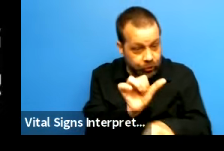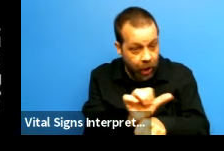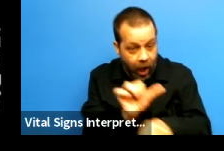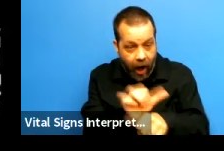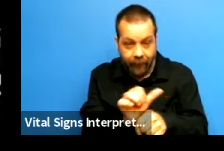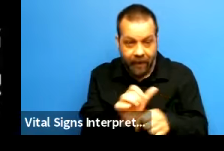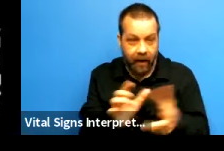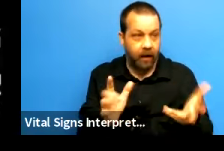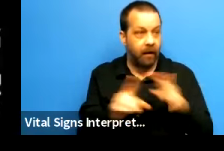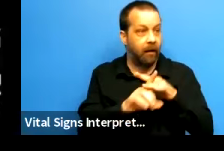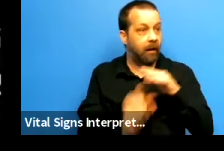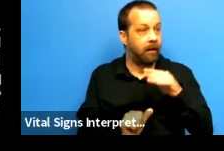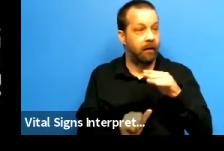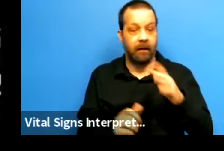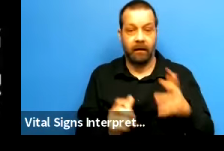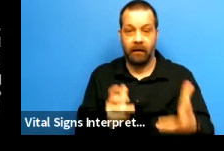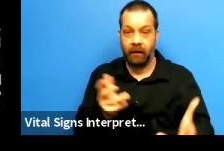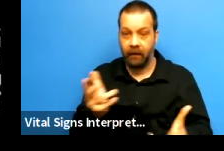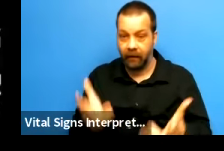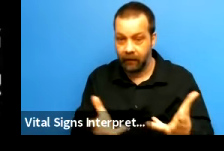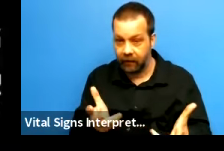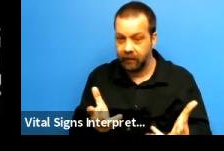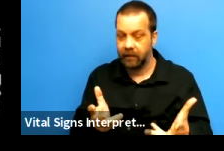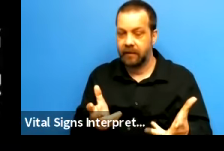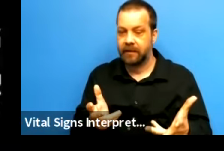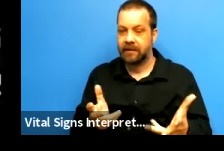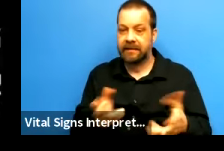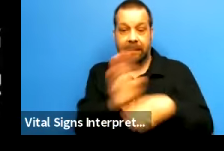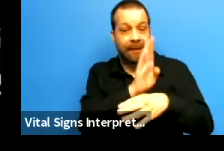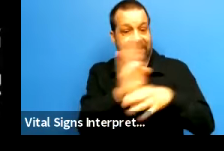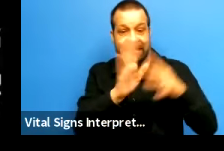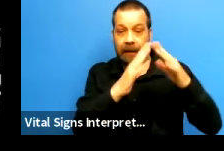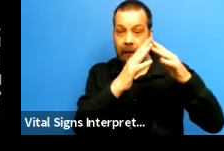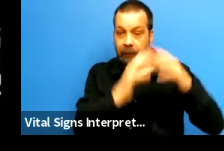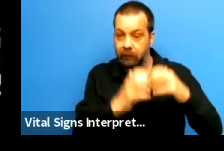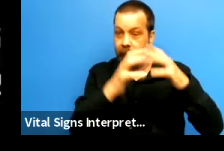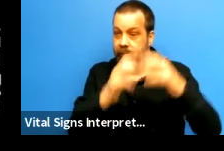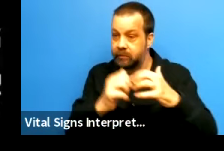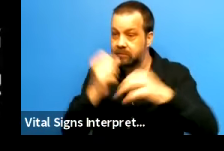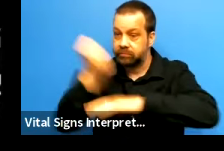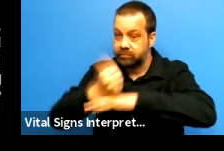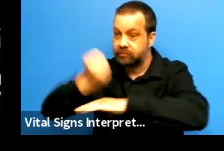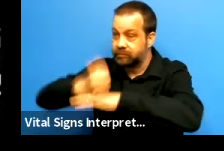and as we see places no longer being able to be in business.